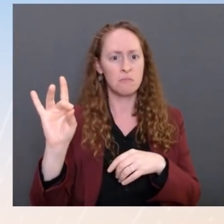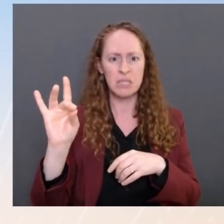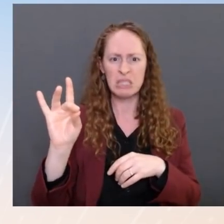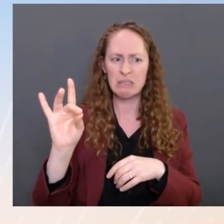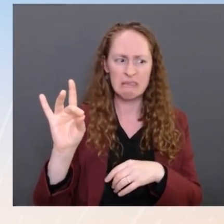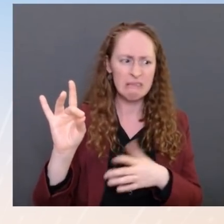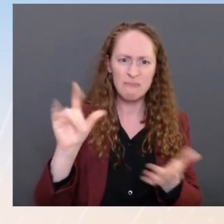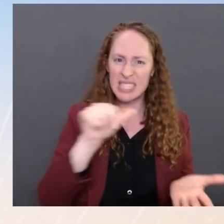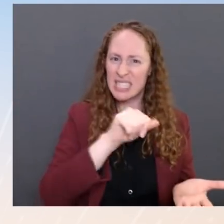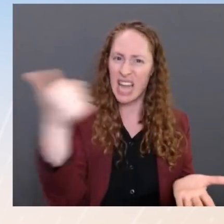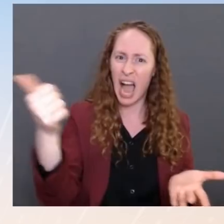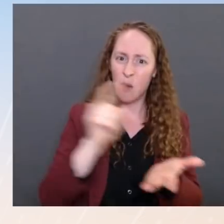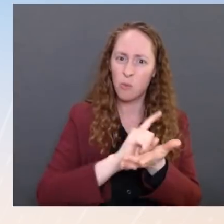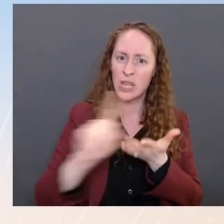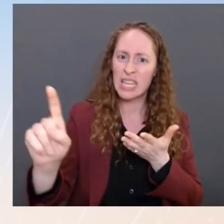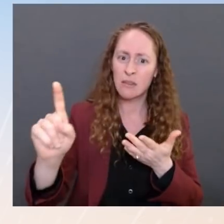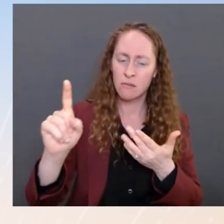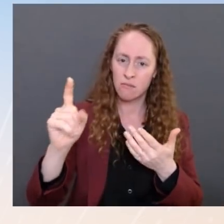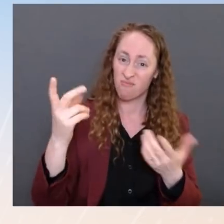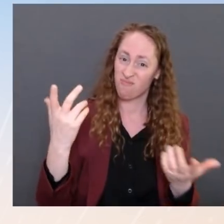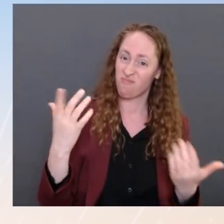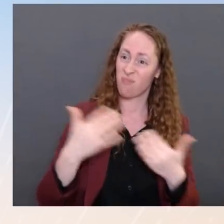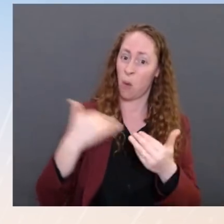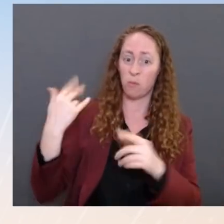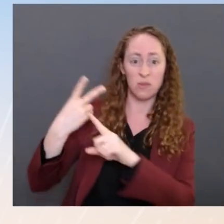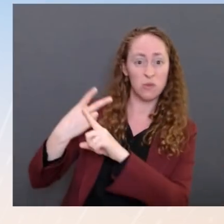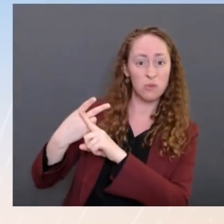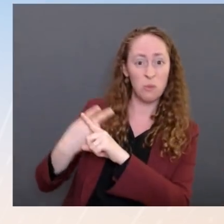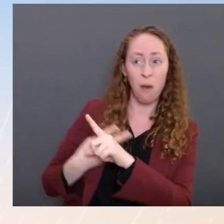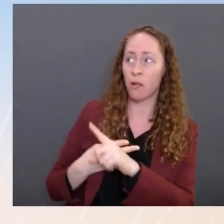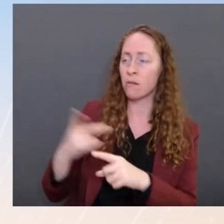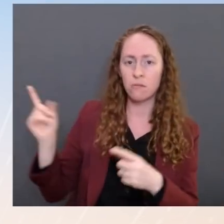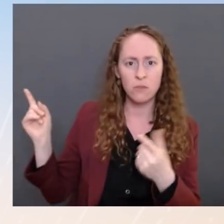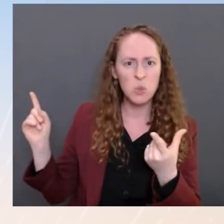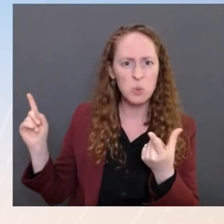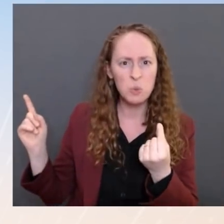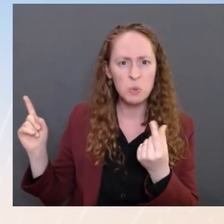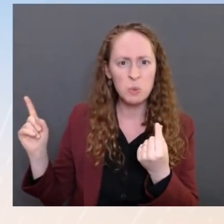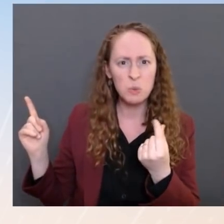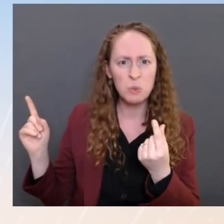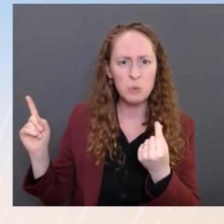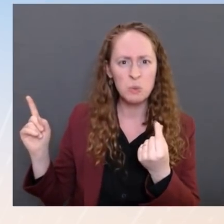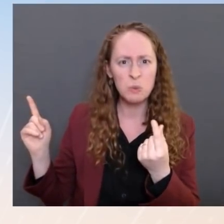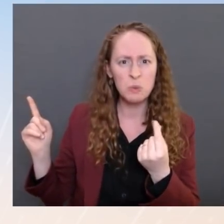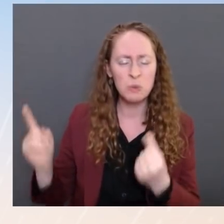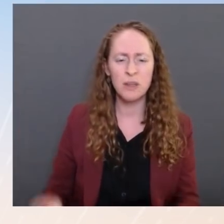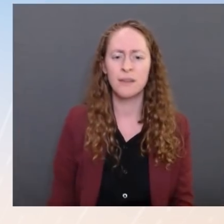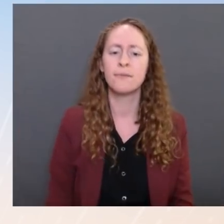And this has been work that has been underway for weeks and months now. We know that as -- if they get approval,